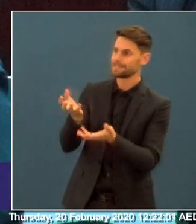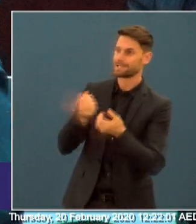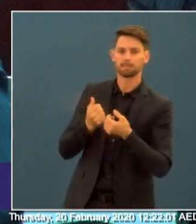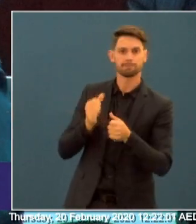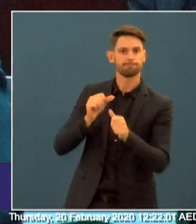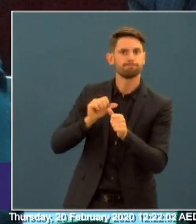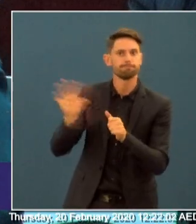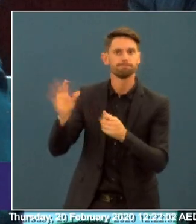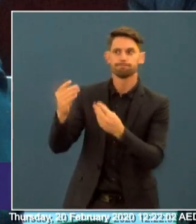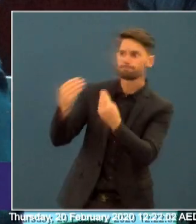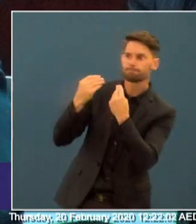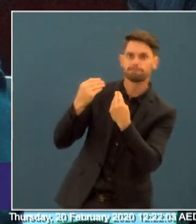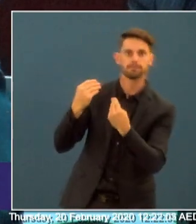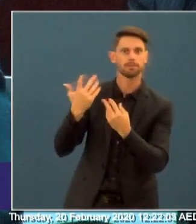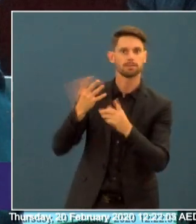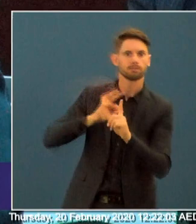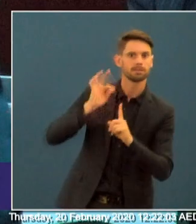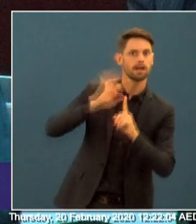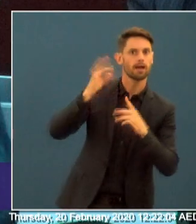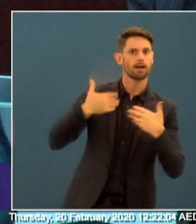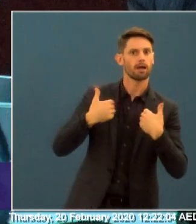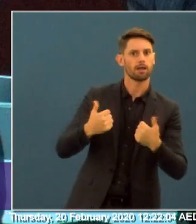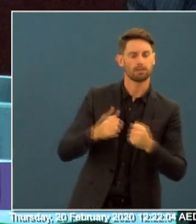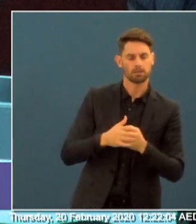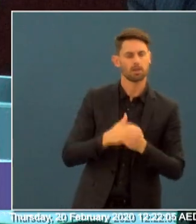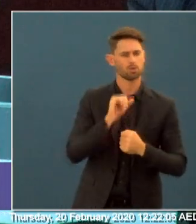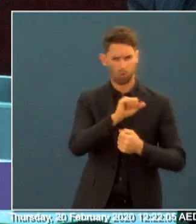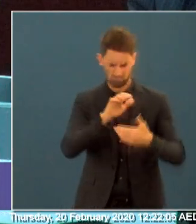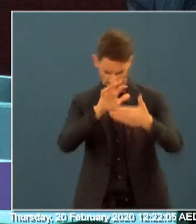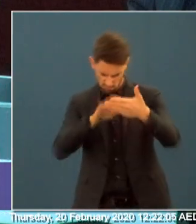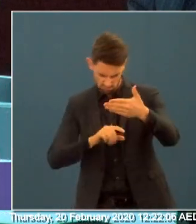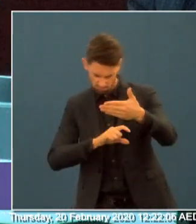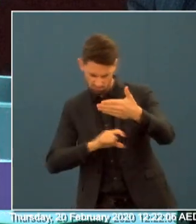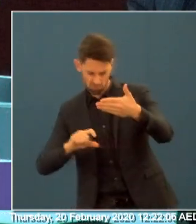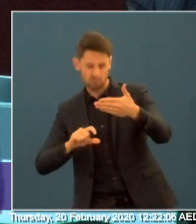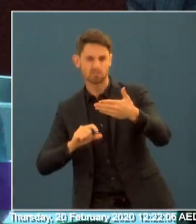And so you address this at paragraph 131 and following.